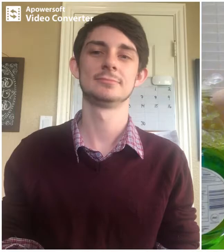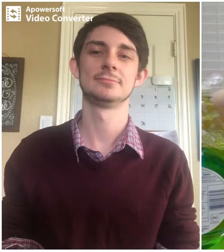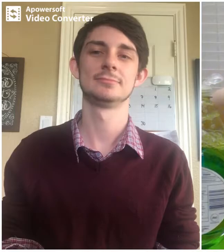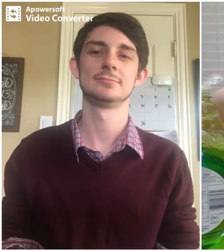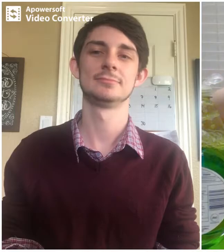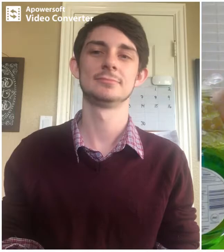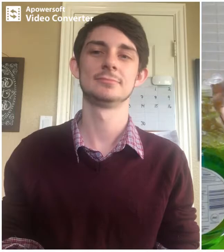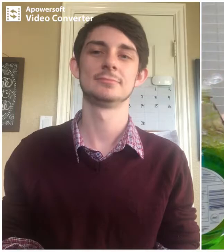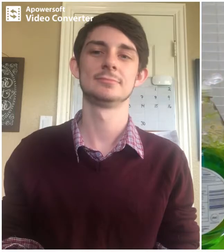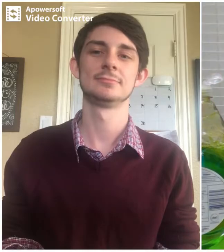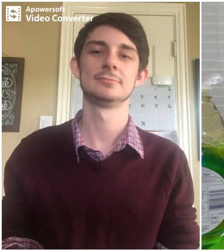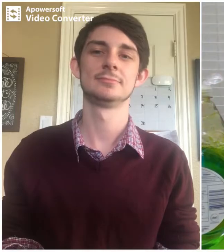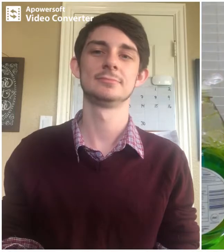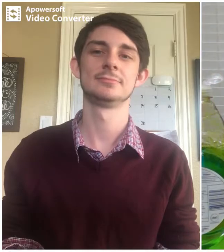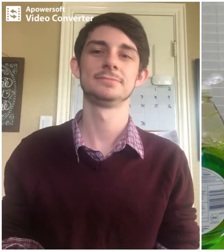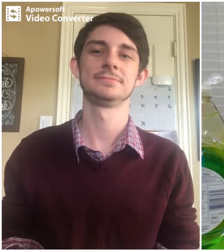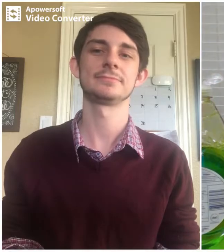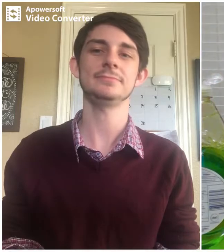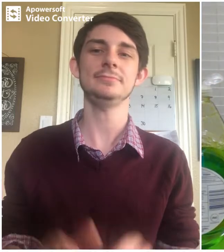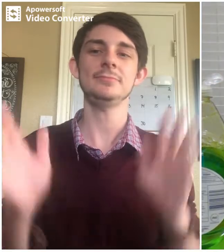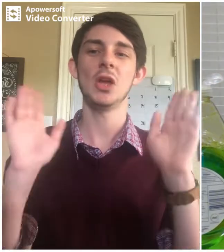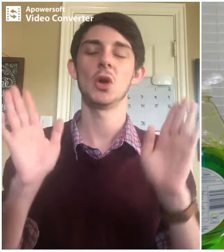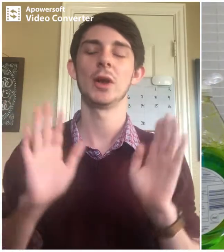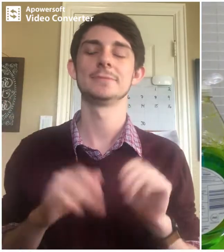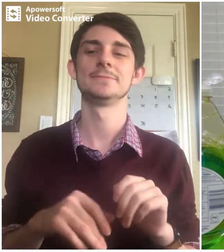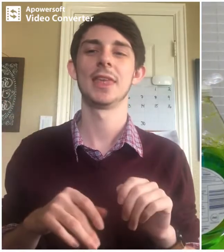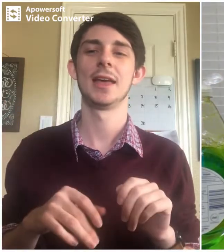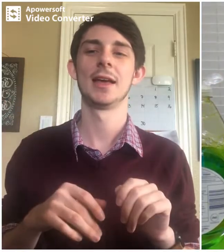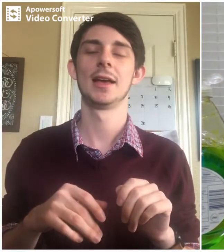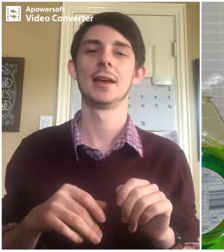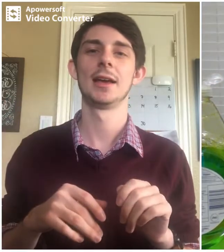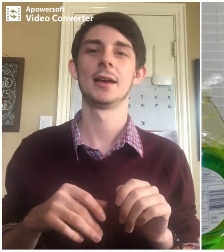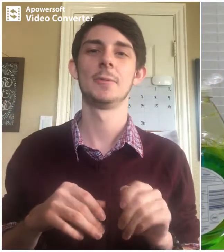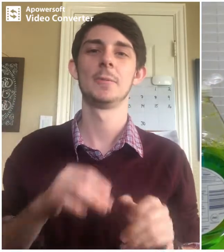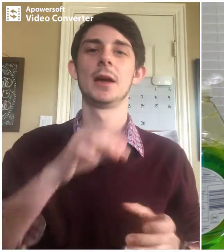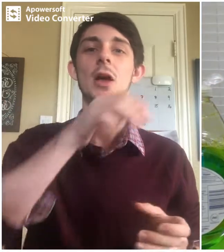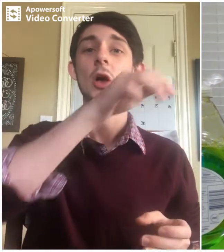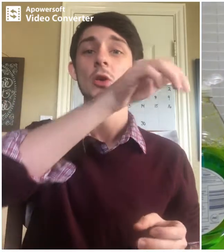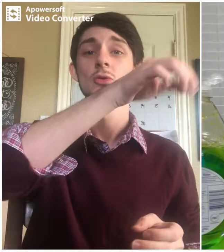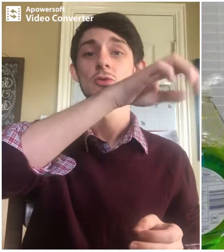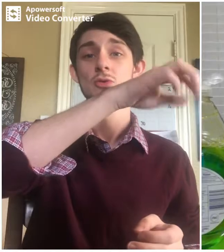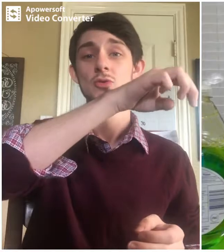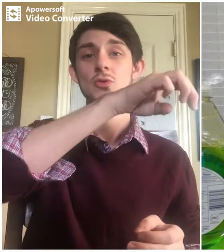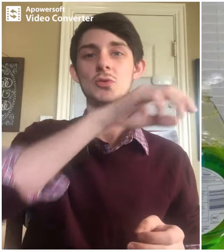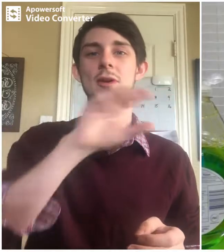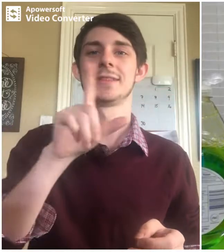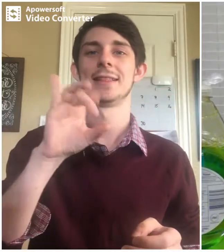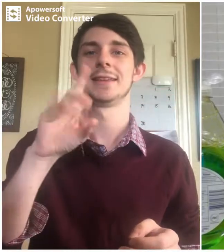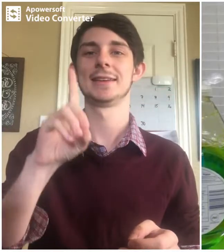Awesome. Then put your lid right back on to this one. So now what we're going to do